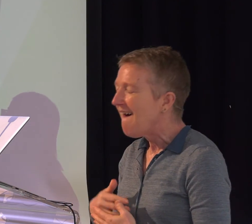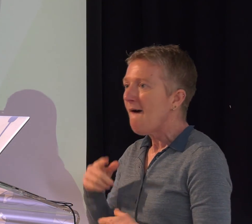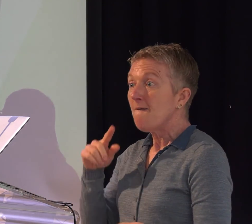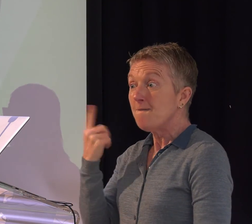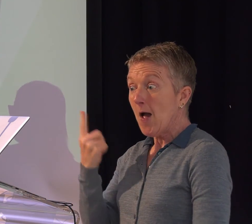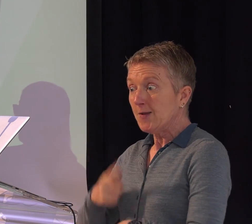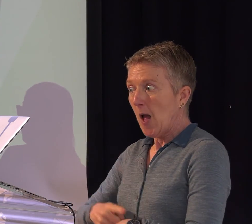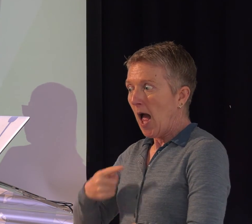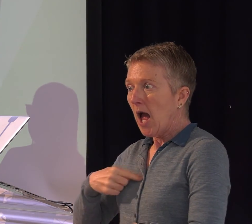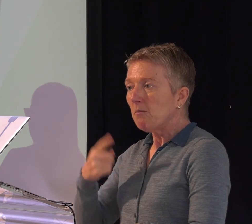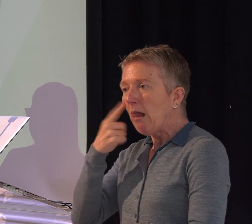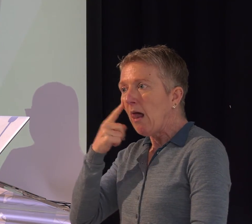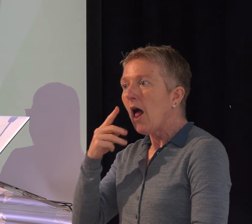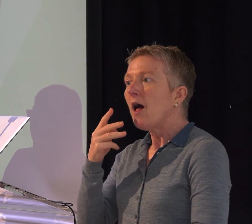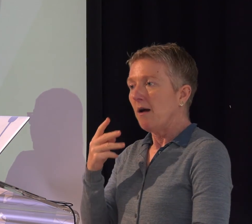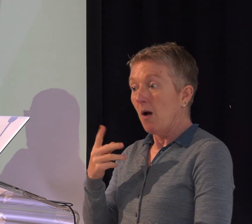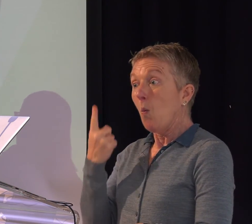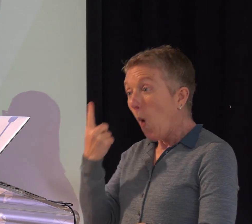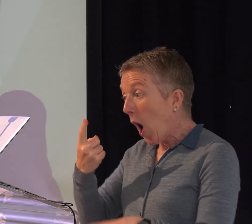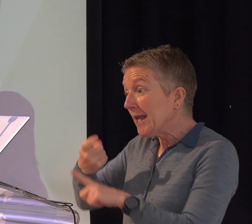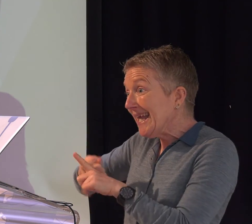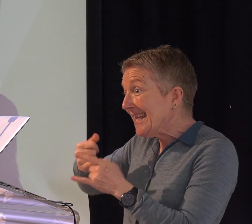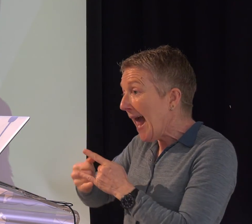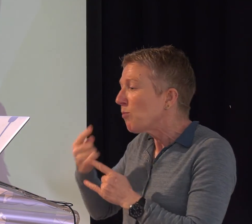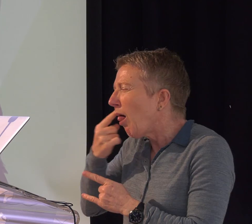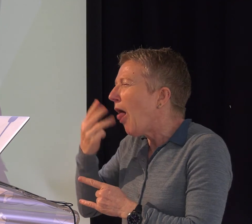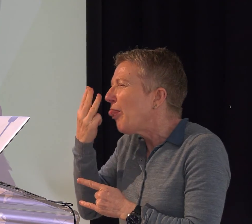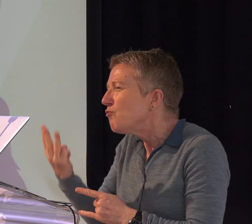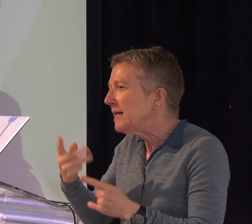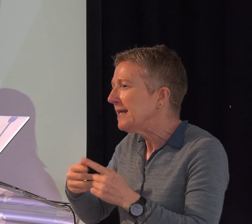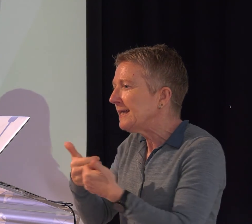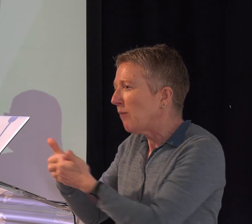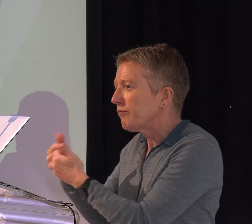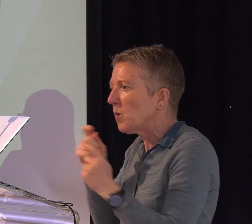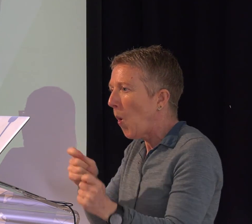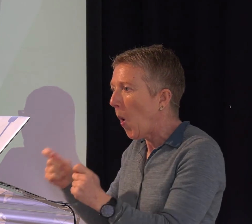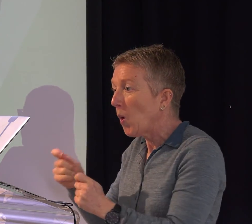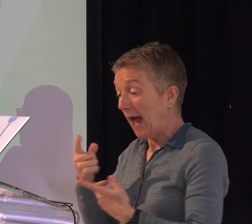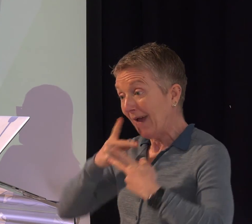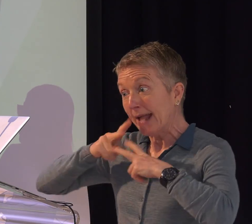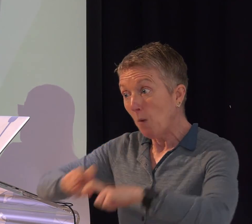with three separate awards in one Key Stage: Explore for our most complex and ASD students,